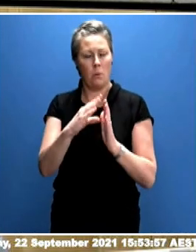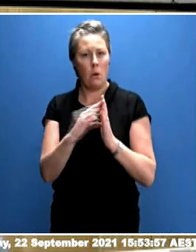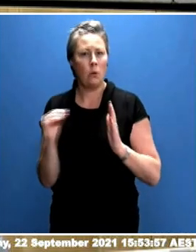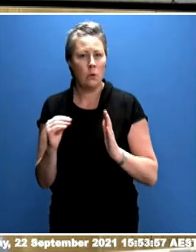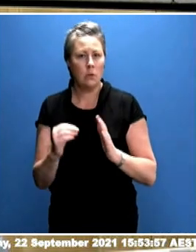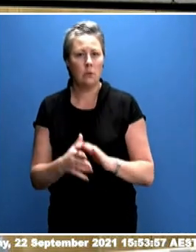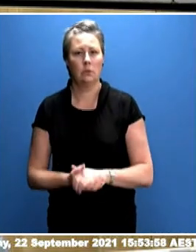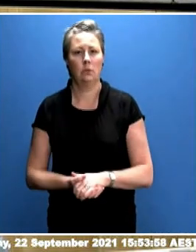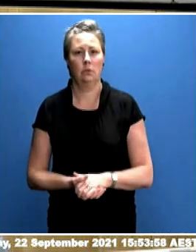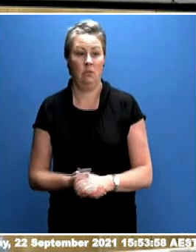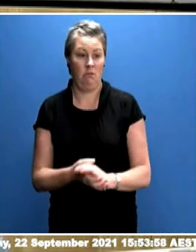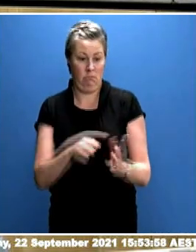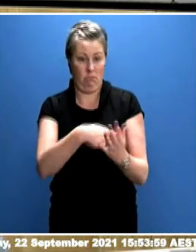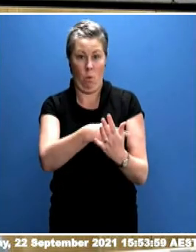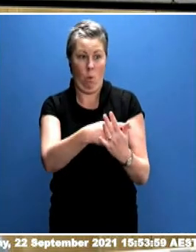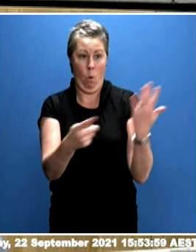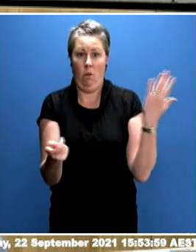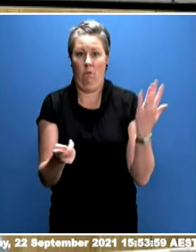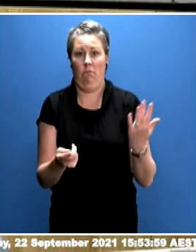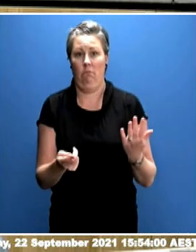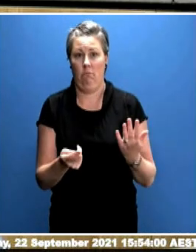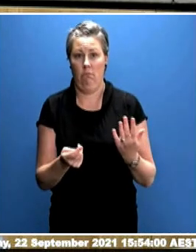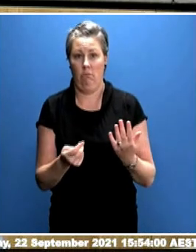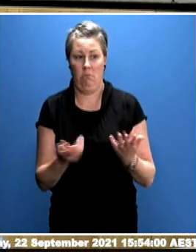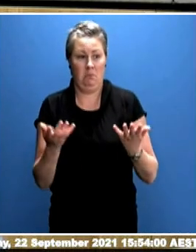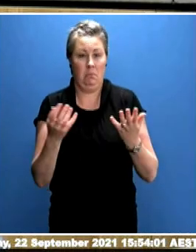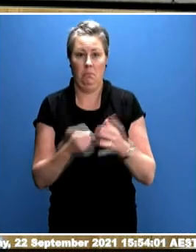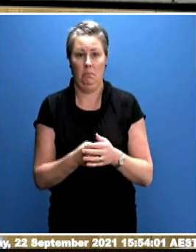All of those people, Commissioner, depending on which aspect